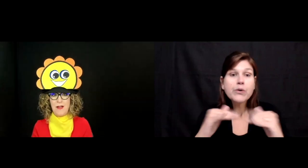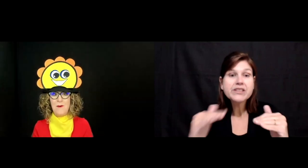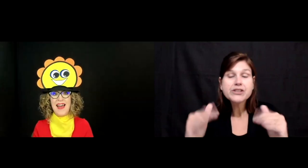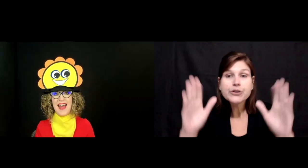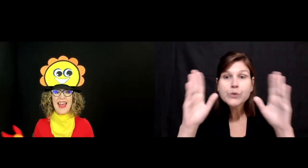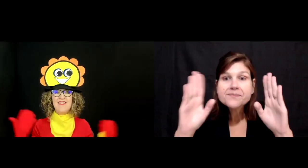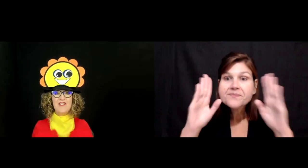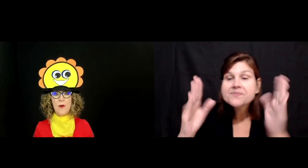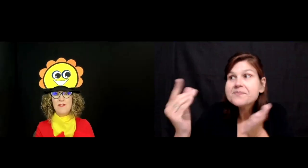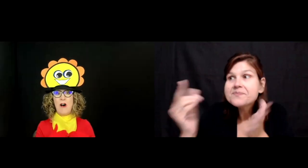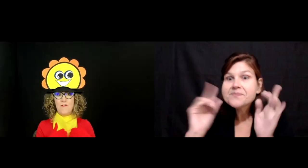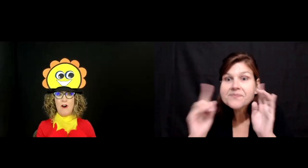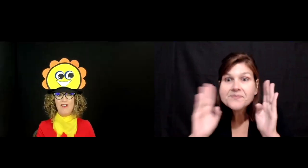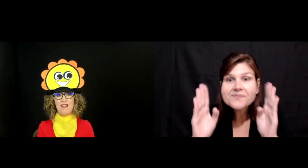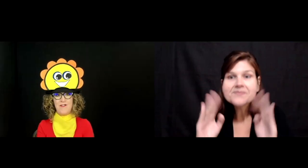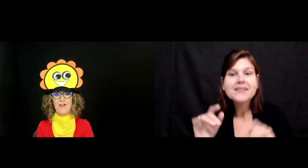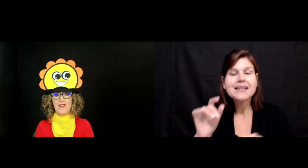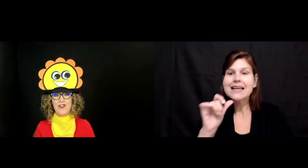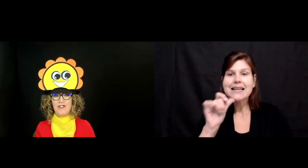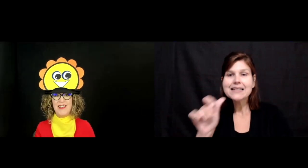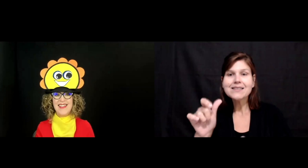So again, this show is not for us, it's for the children.